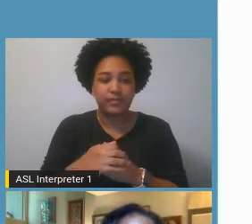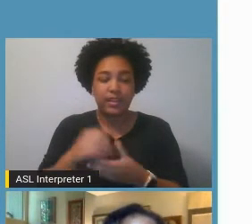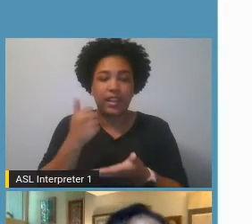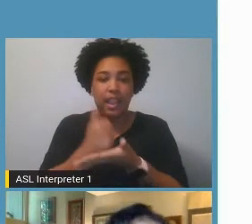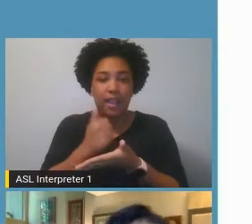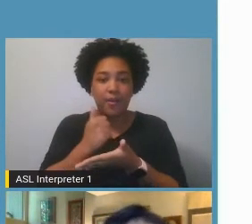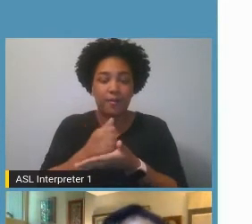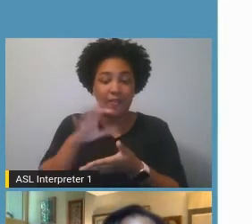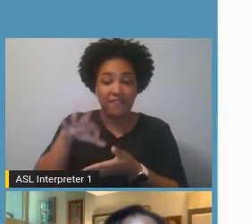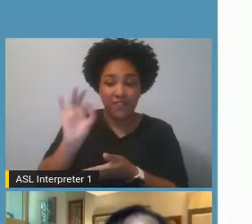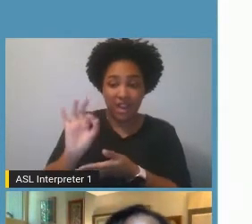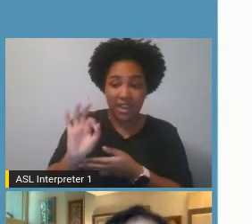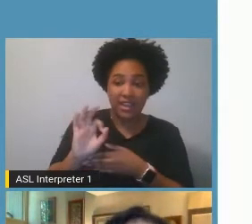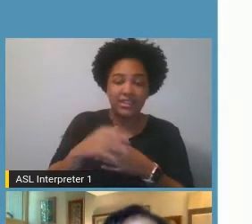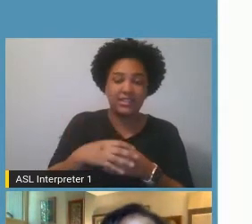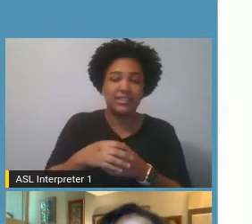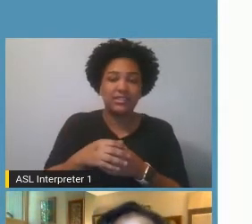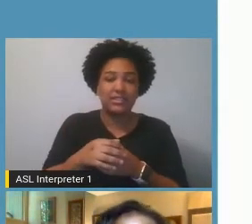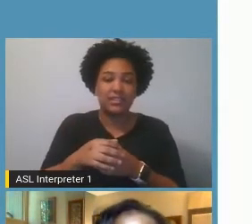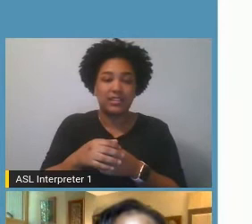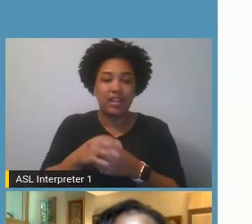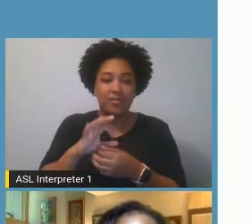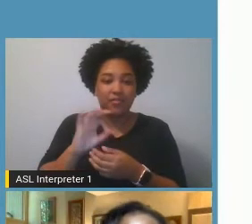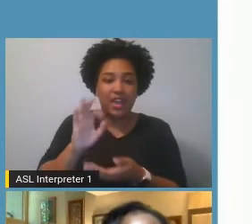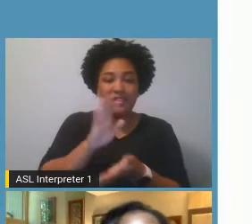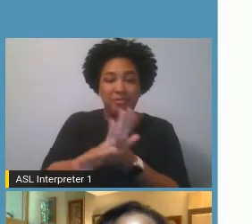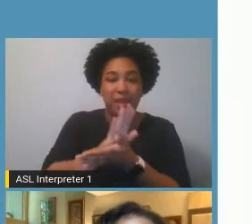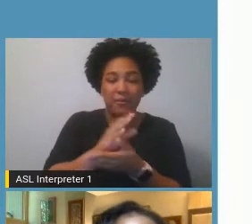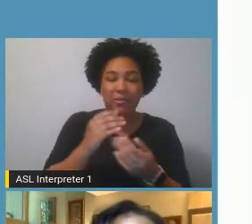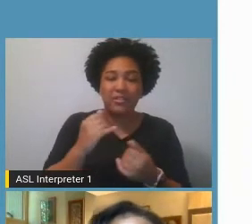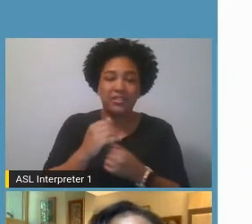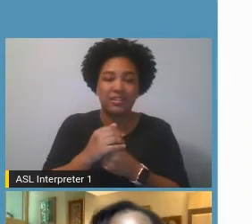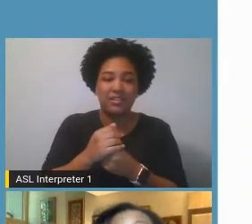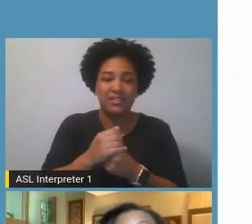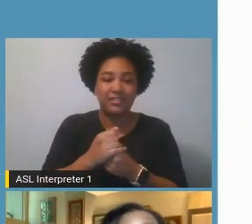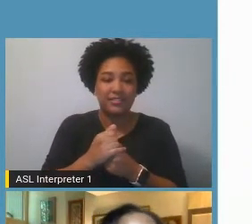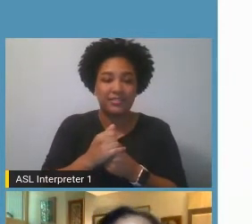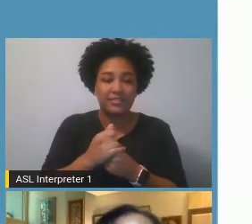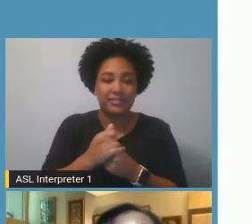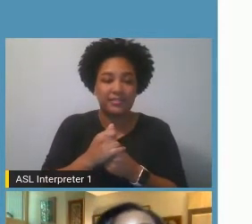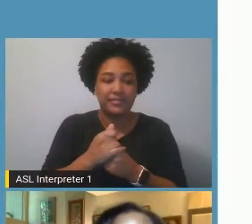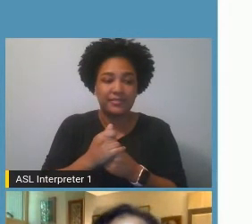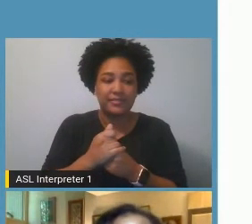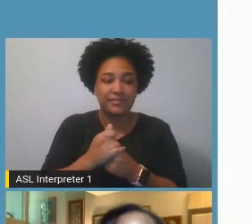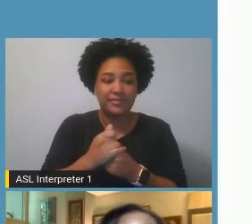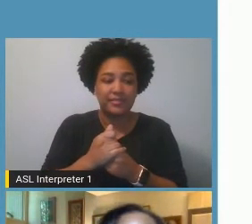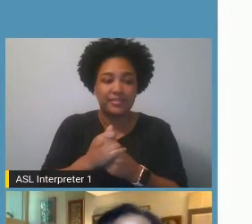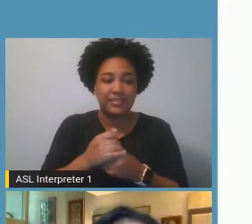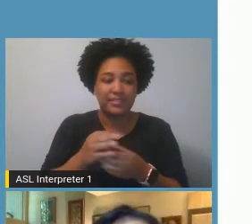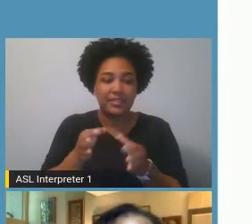not preserved. These digitization projects have been very helpful in helping us not only preserve